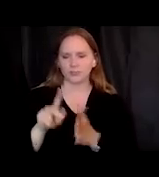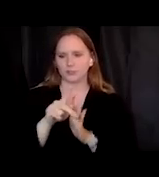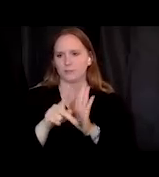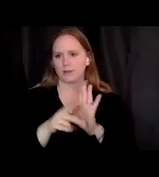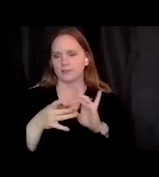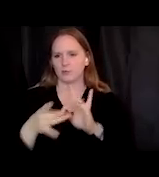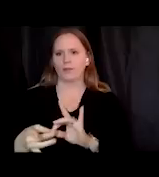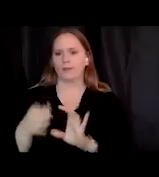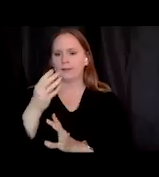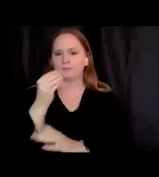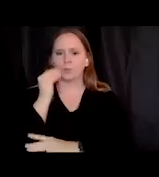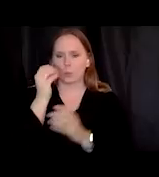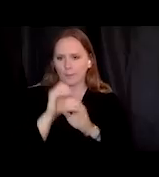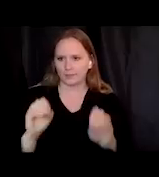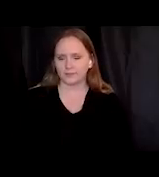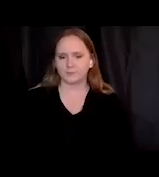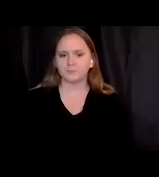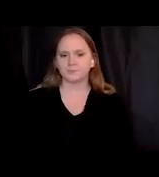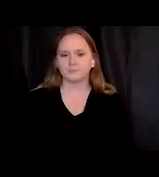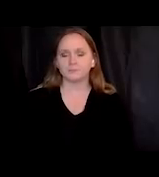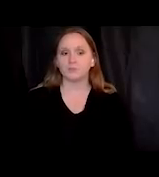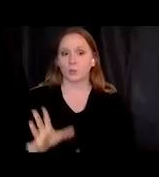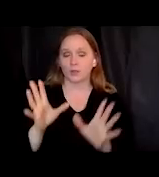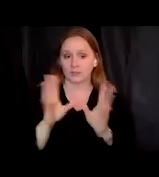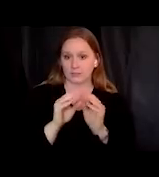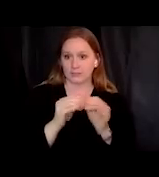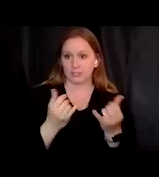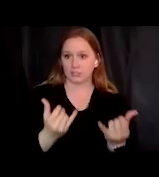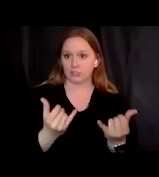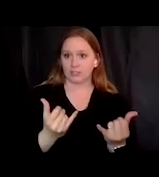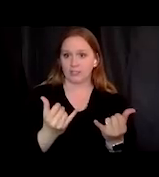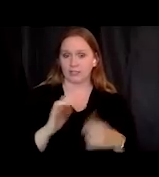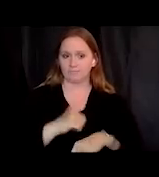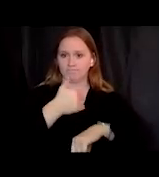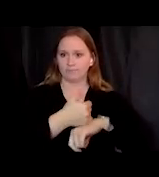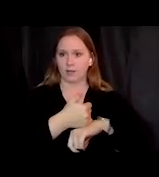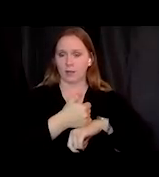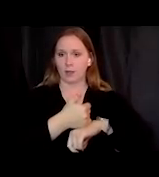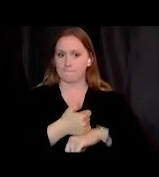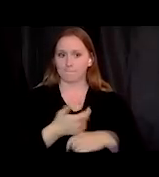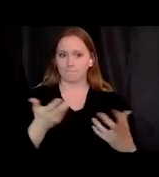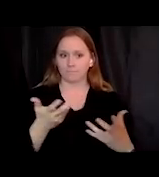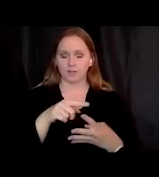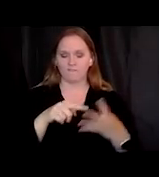So the session we have today, the format will be, we have four presenters,